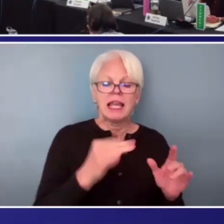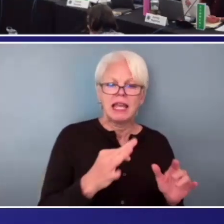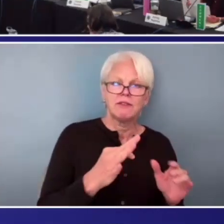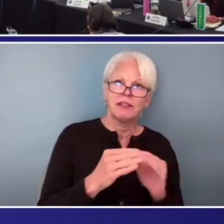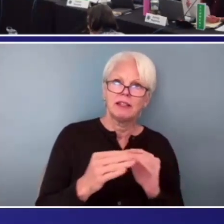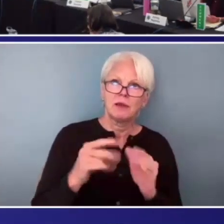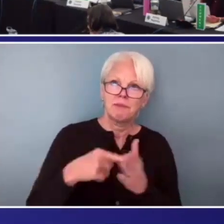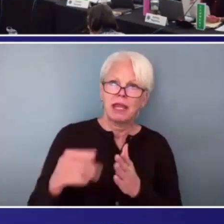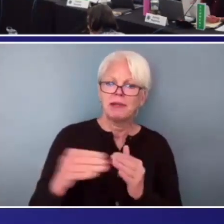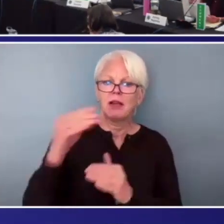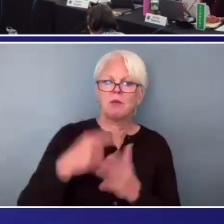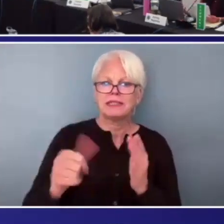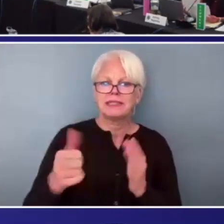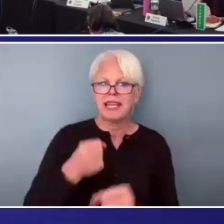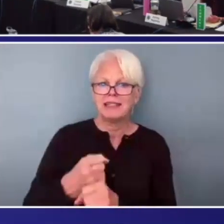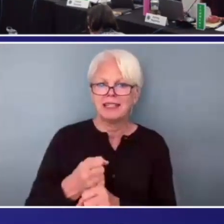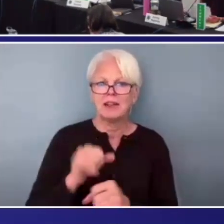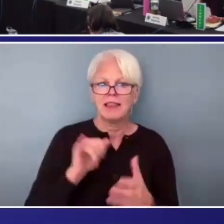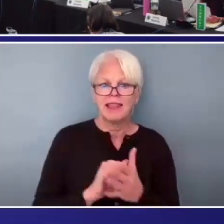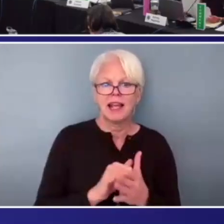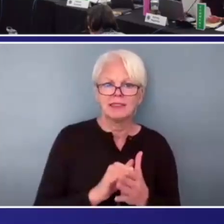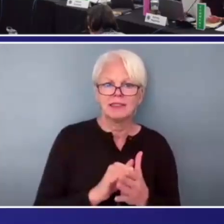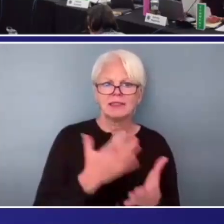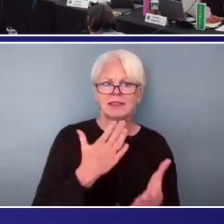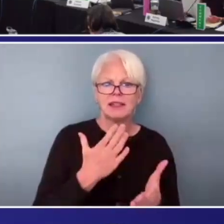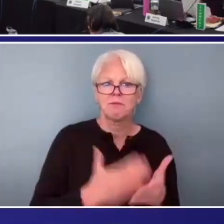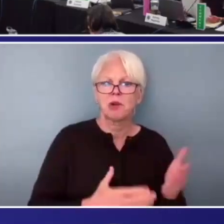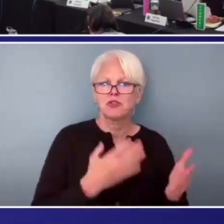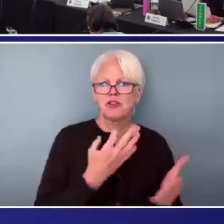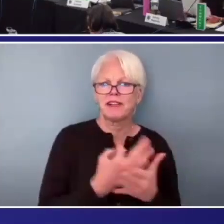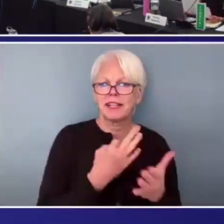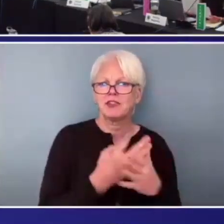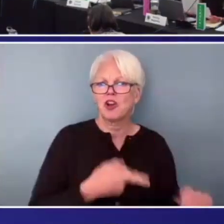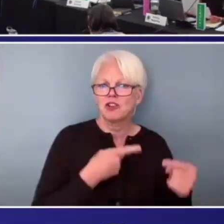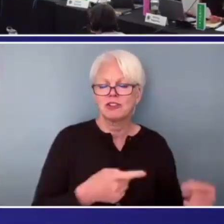essentially the partial financial hardship standard. So I'm not really sure that, that accomplishes what you're trying to.